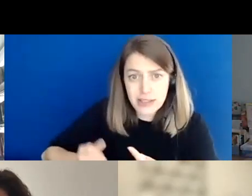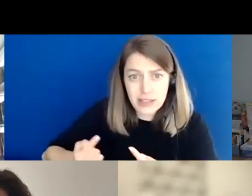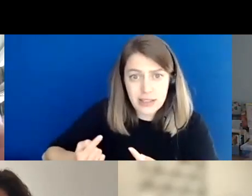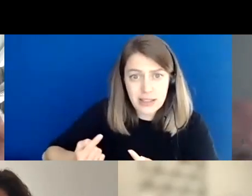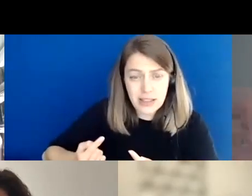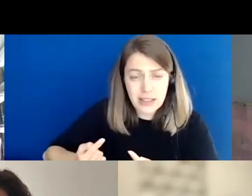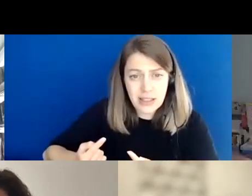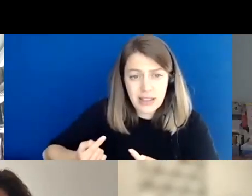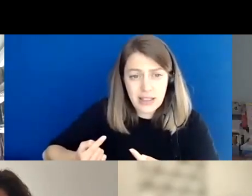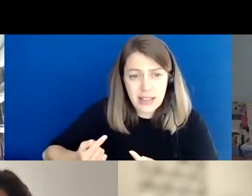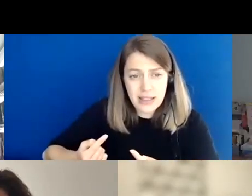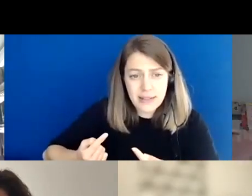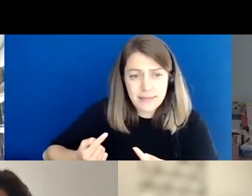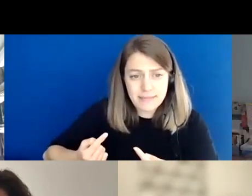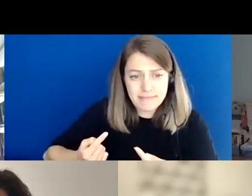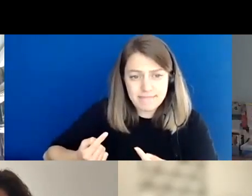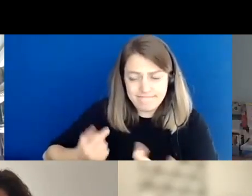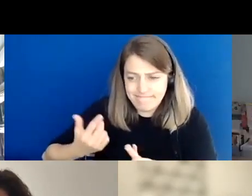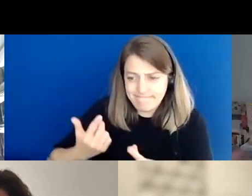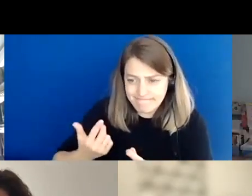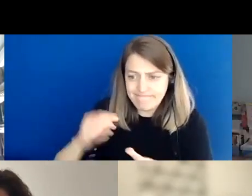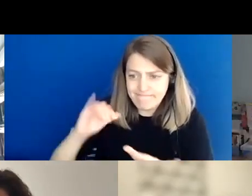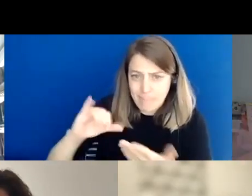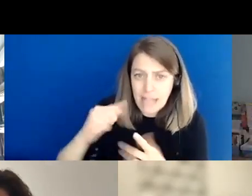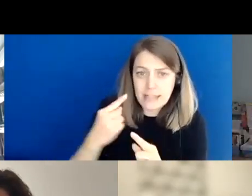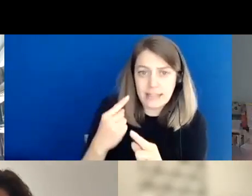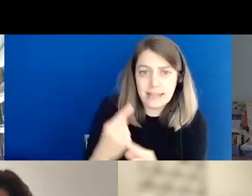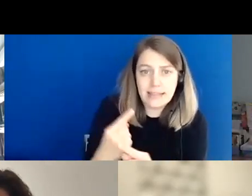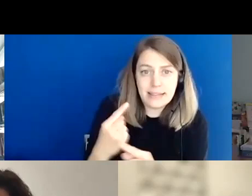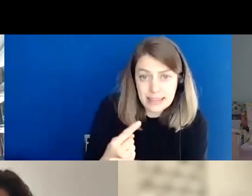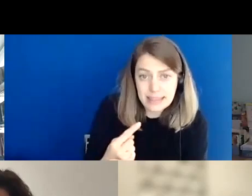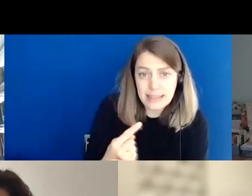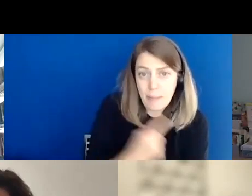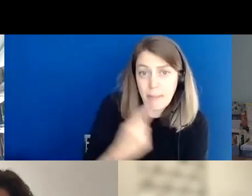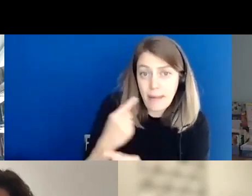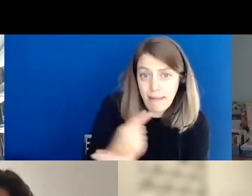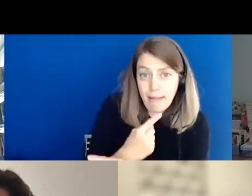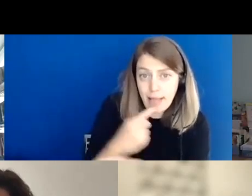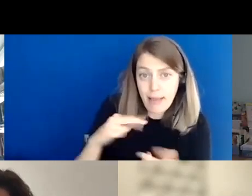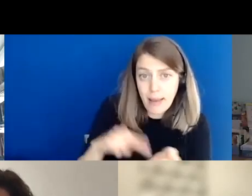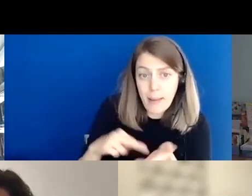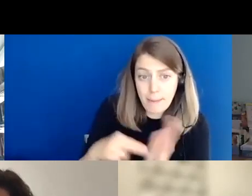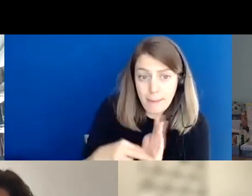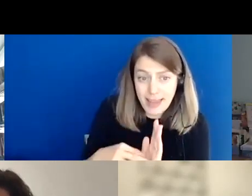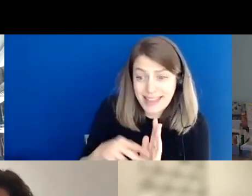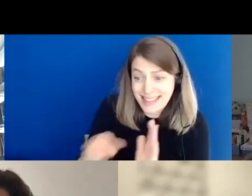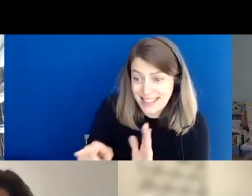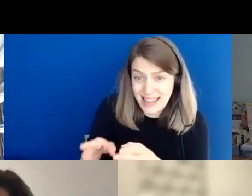That is typically dismisses that this person lacks insight. This person is not the person that we listen to, is